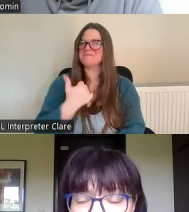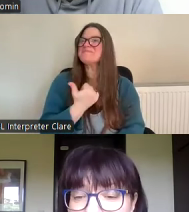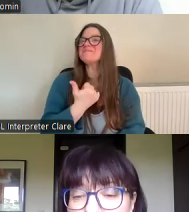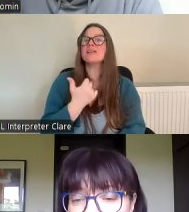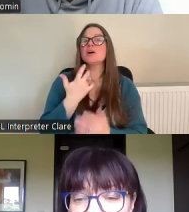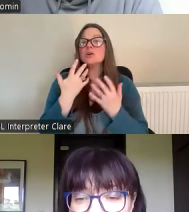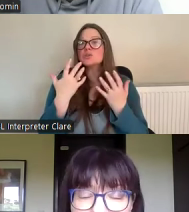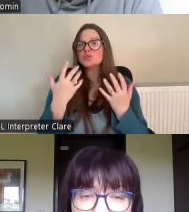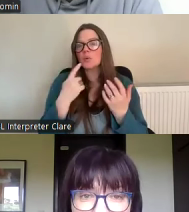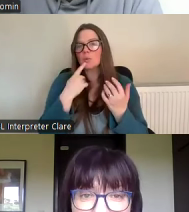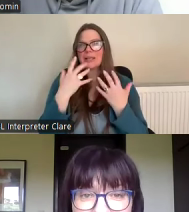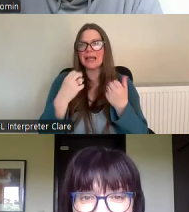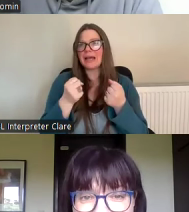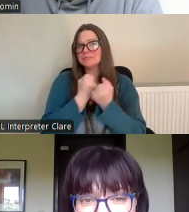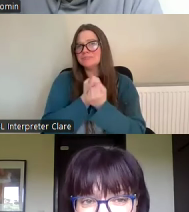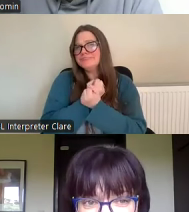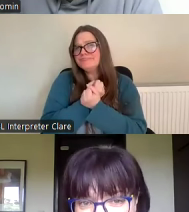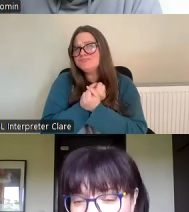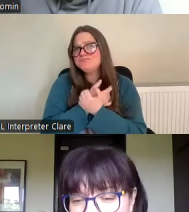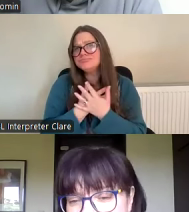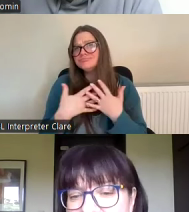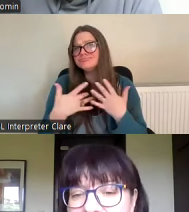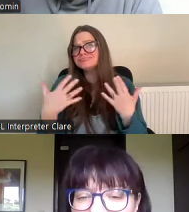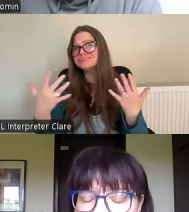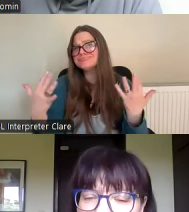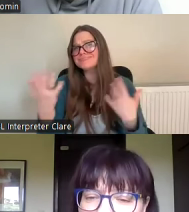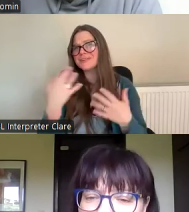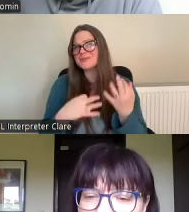We've got loads of questions. We've got so many.